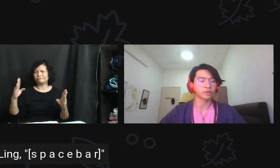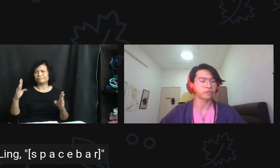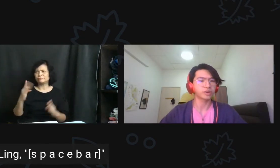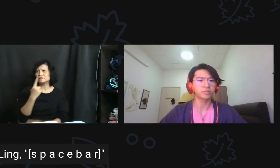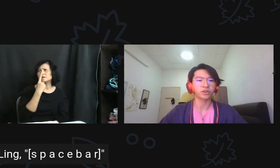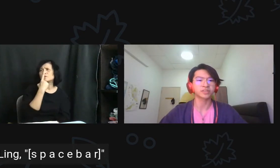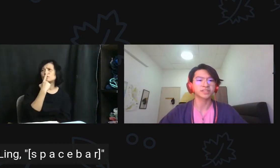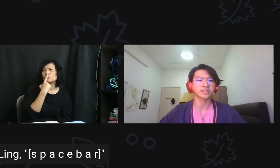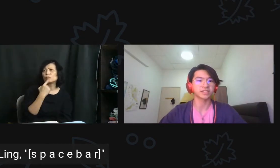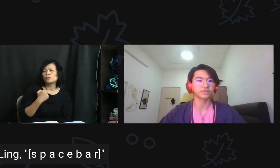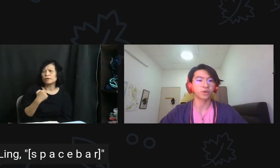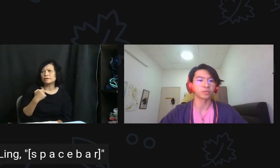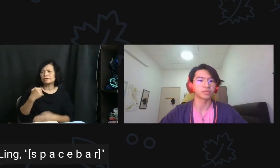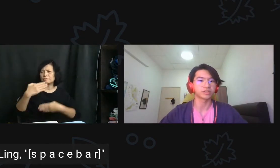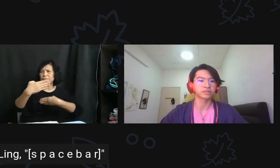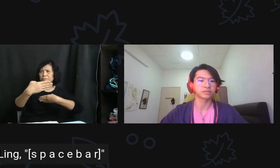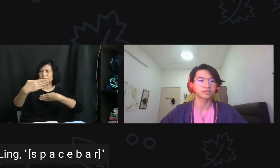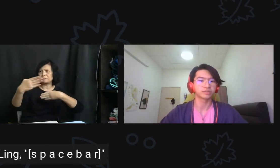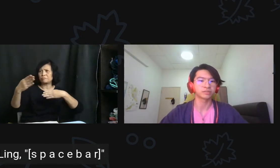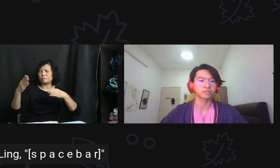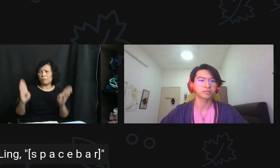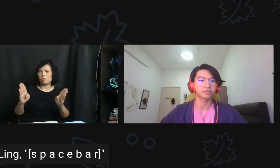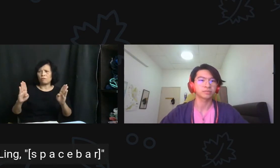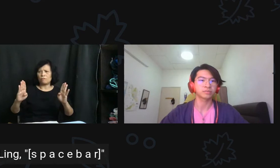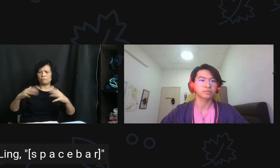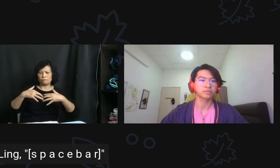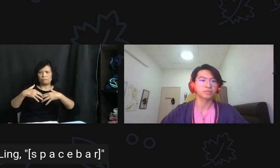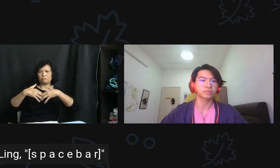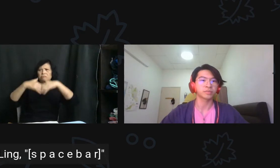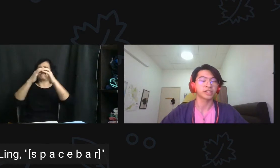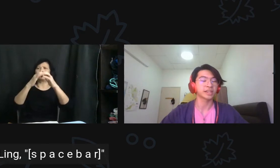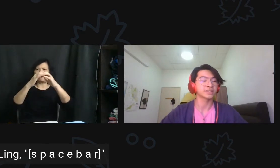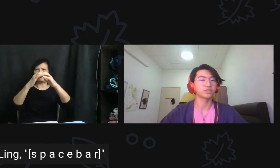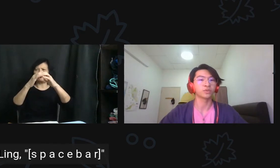a red box is formed – but it has no